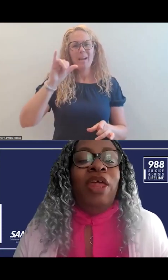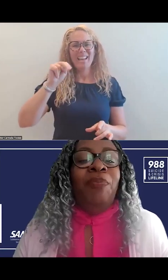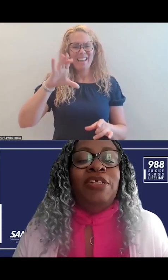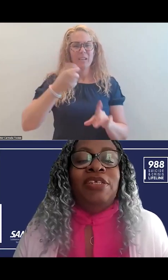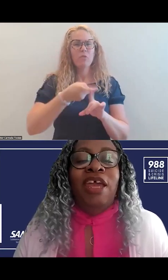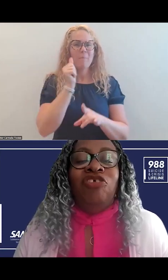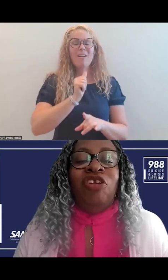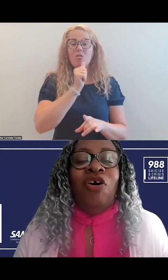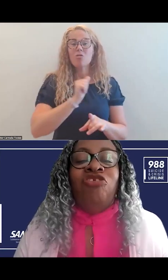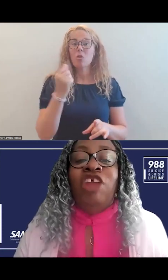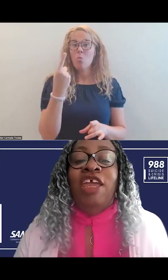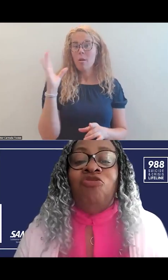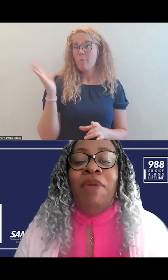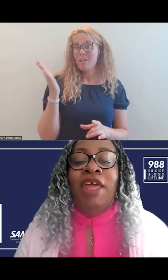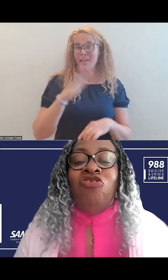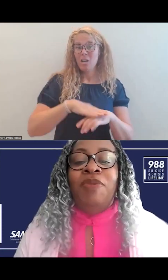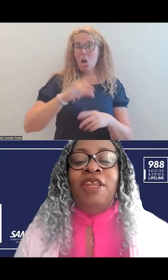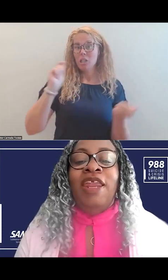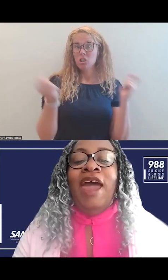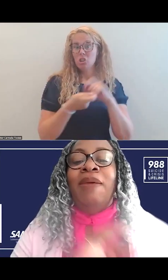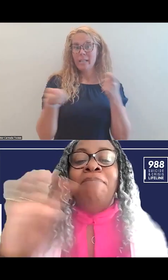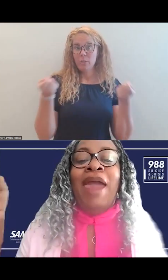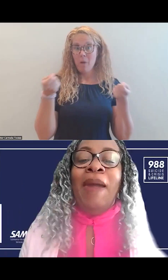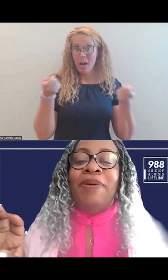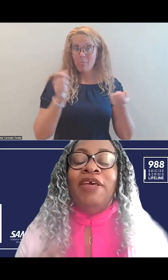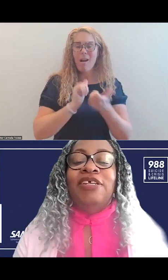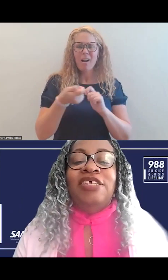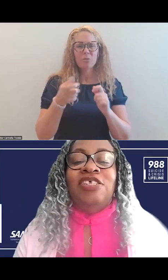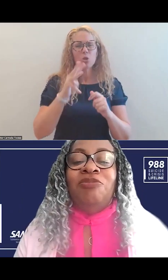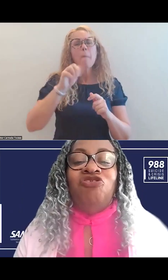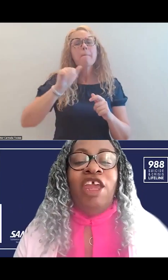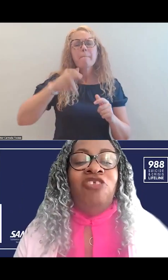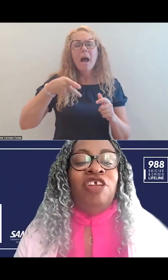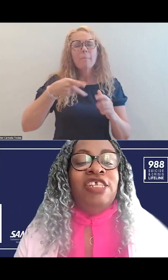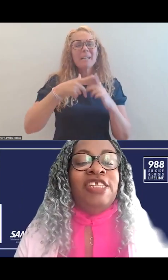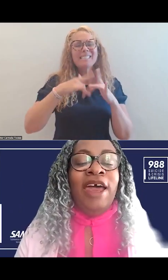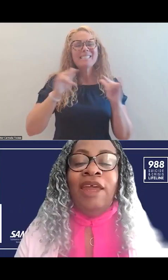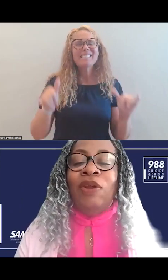WE HAD A CHANGE MANAGEMENT IN HOW TO CHANGE SYSTEMS DESIGN. WE